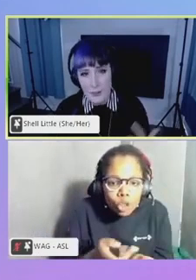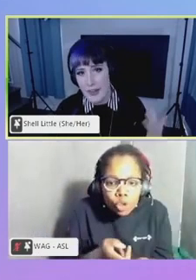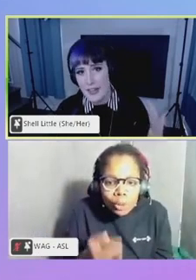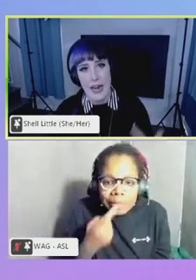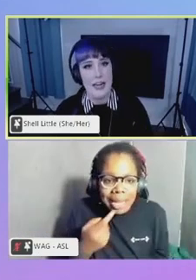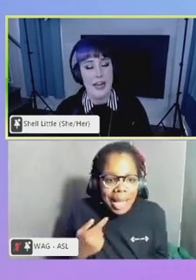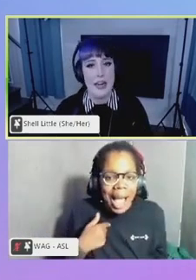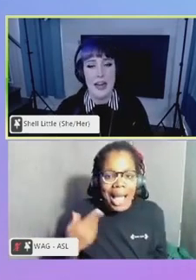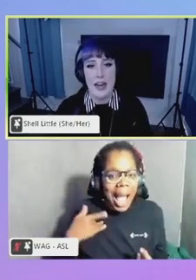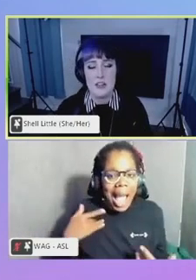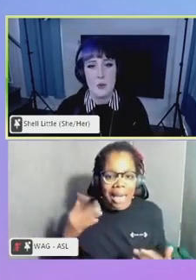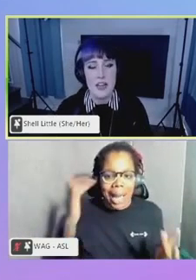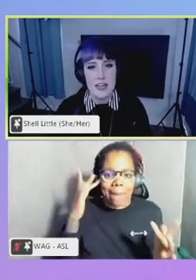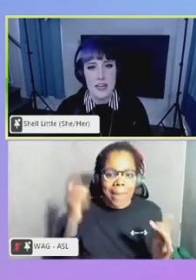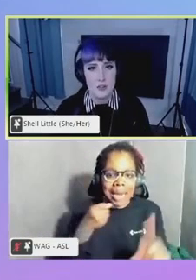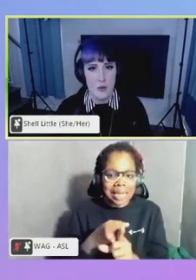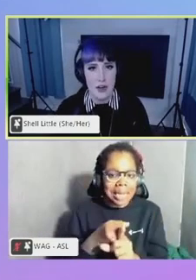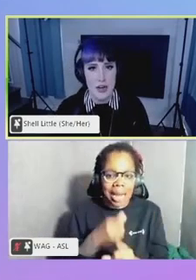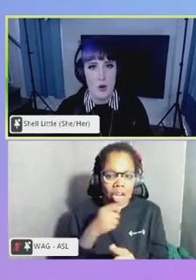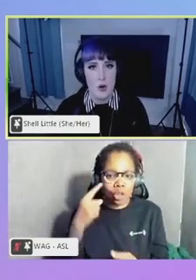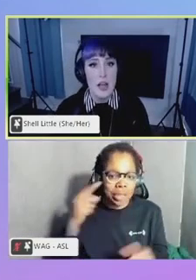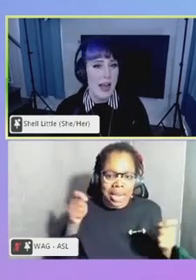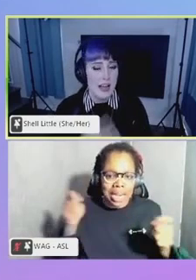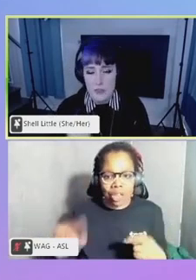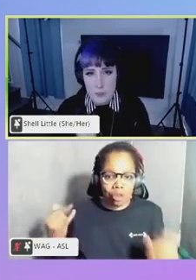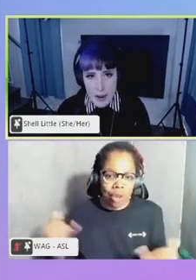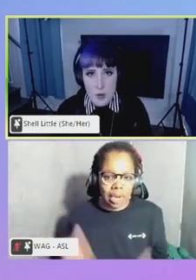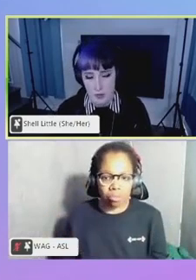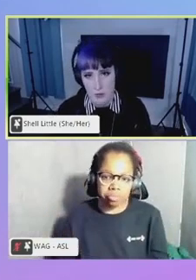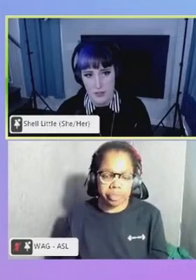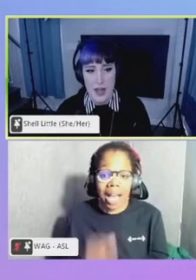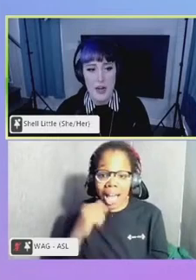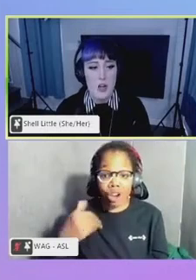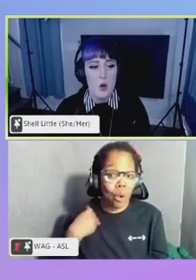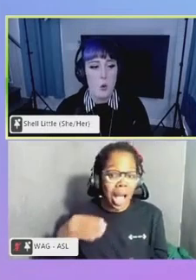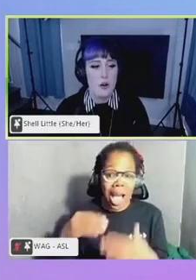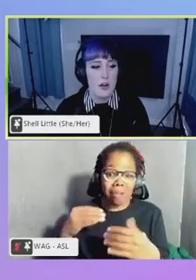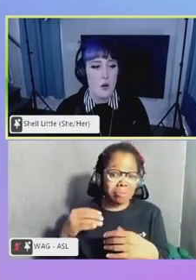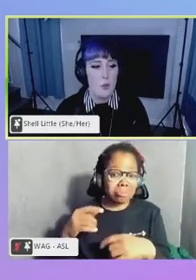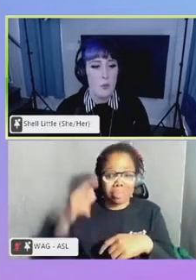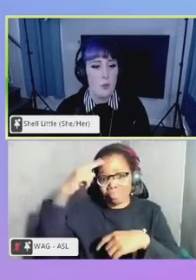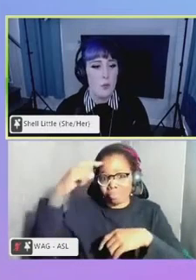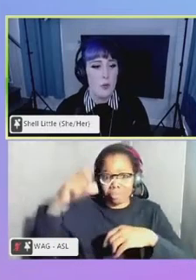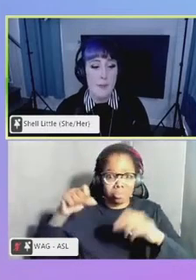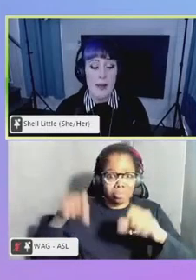mental health be the reason. We make up so many excuses of why we can or can't do something or, oh, I'm just, I'm so overloaded. Be truthful and say, I had a bad time. And I